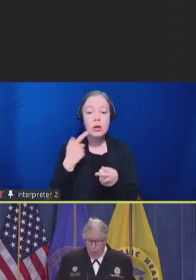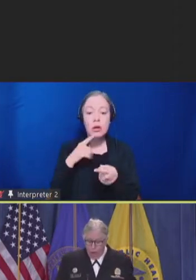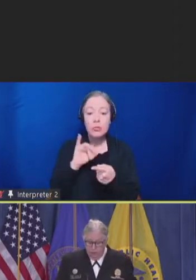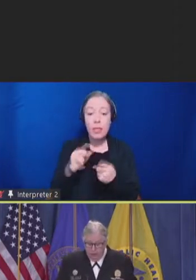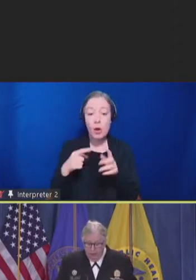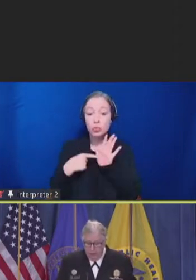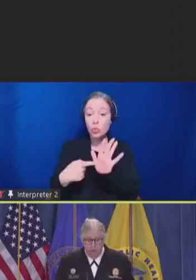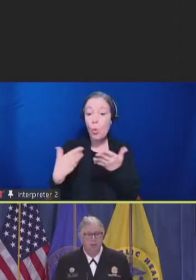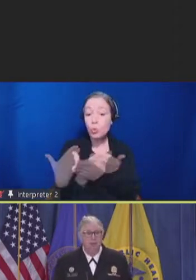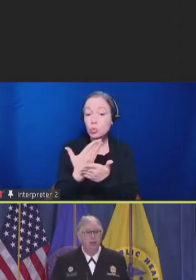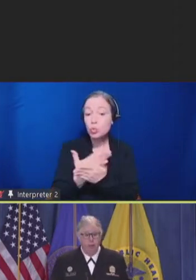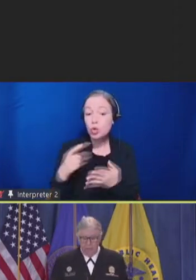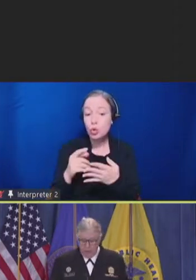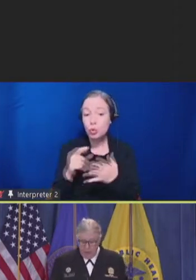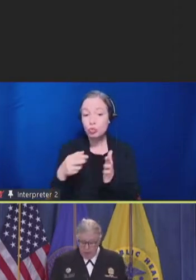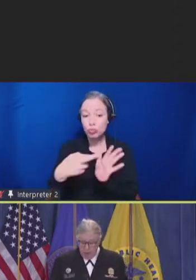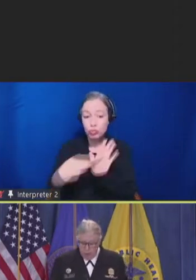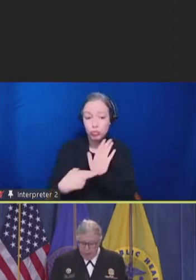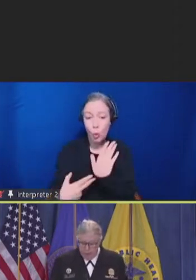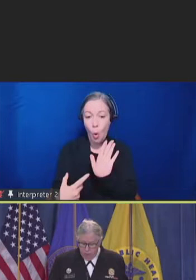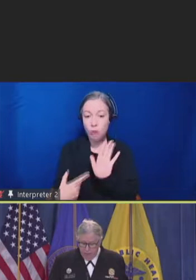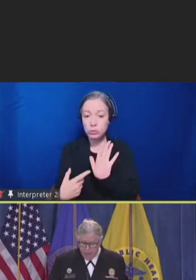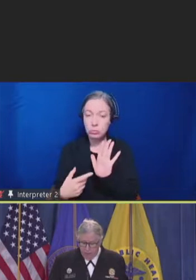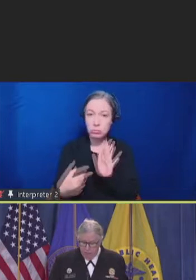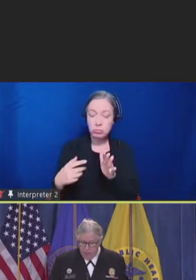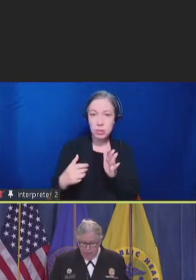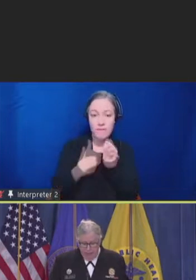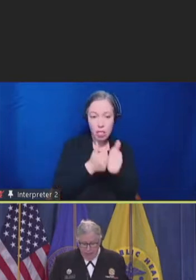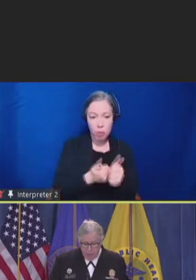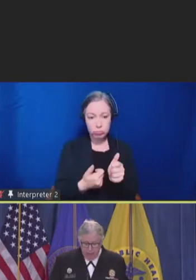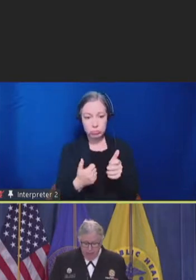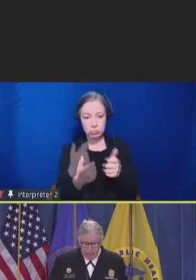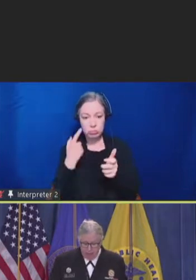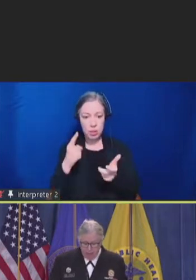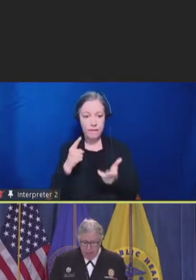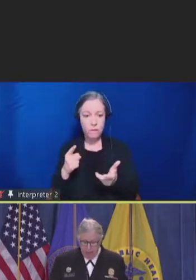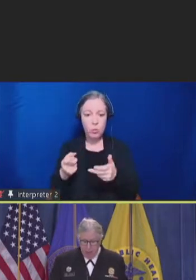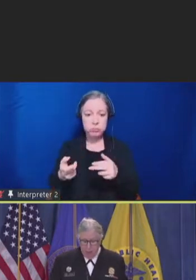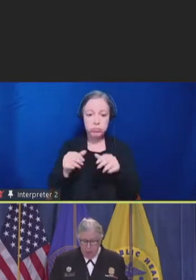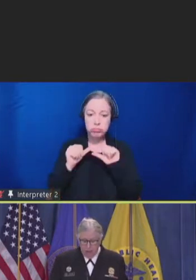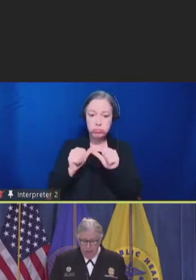Or signing up for continuing education credits from the American Academy of Pediatrics online